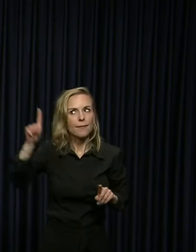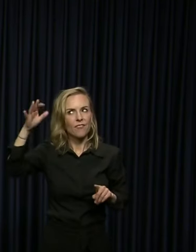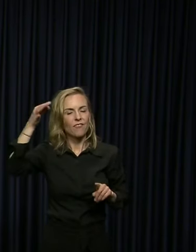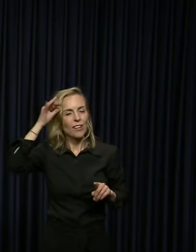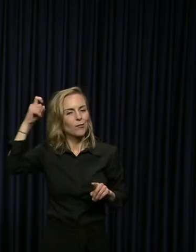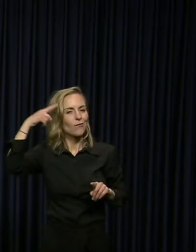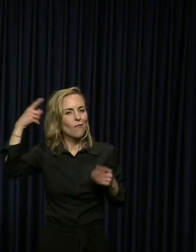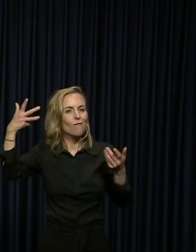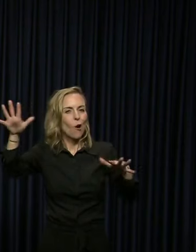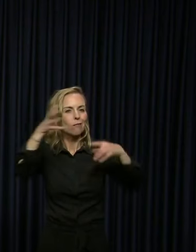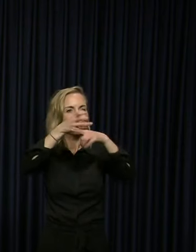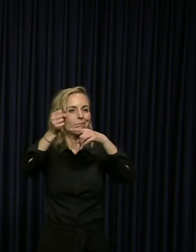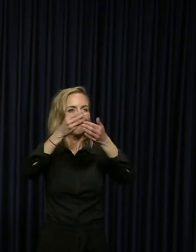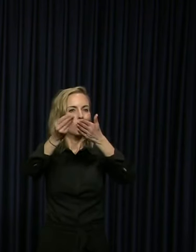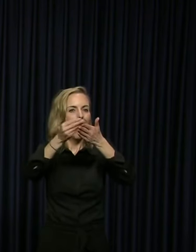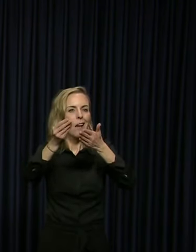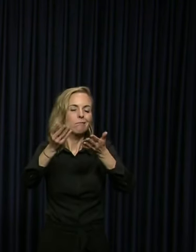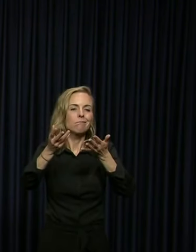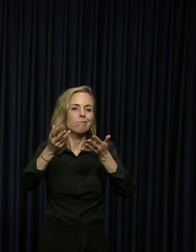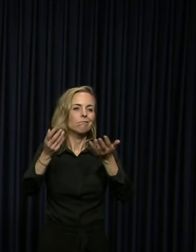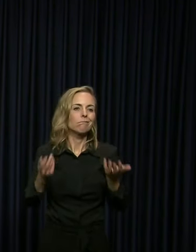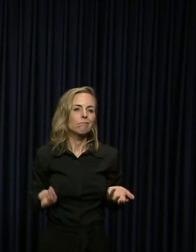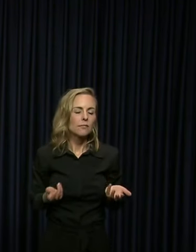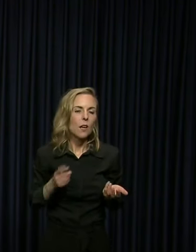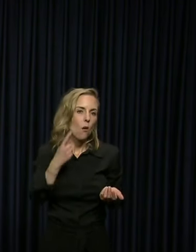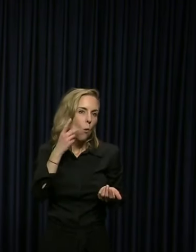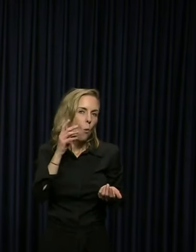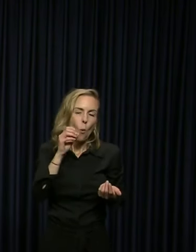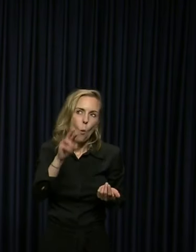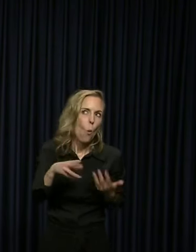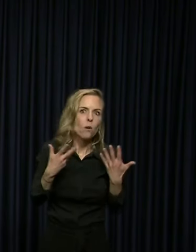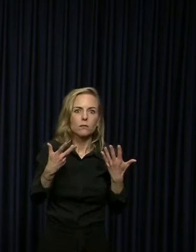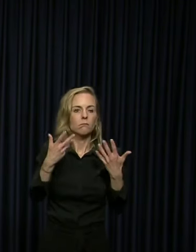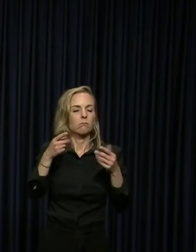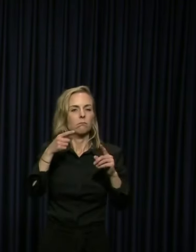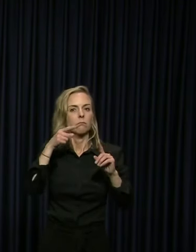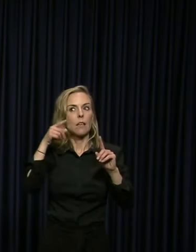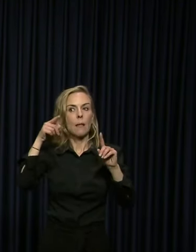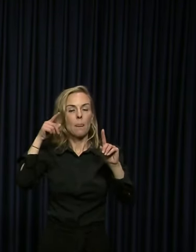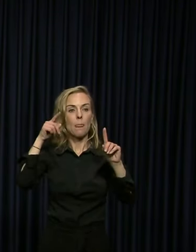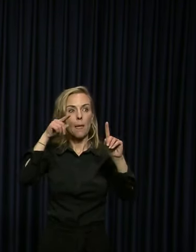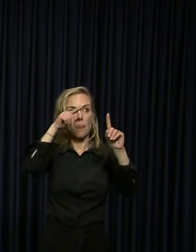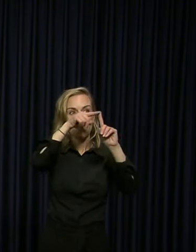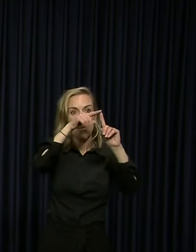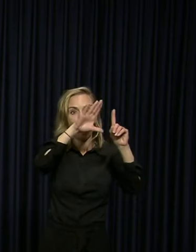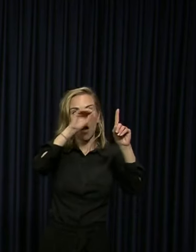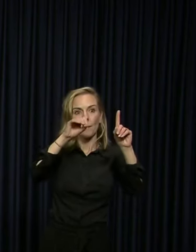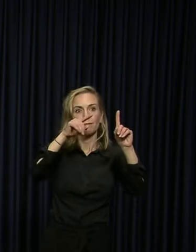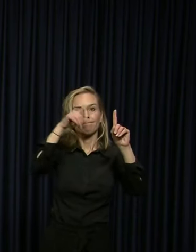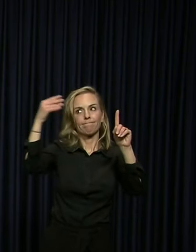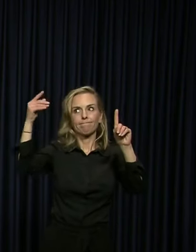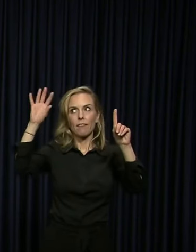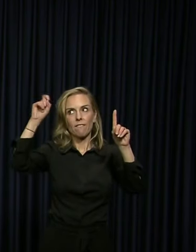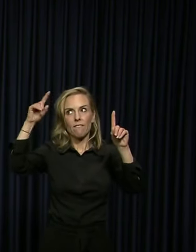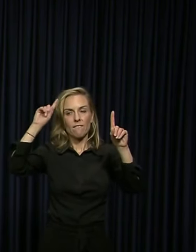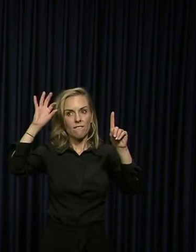LET'S SEE. REGARDING A NURSING REHAB CENTER